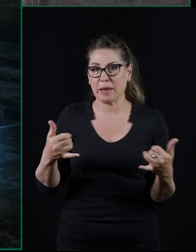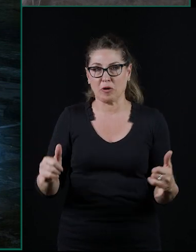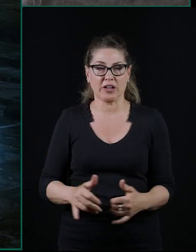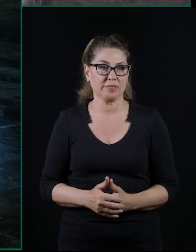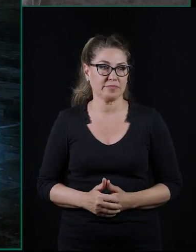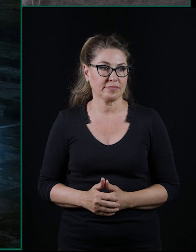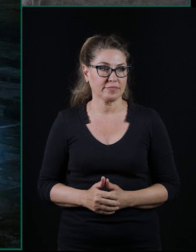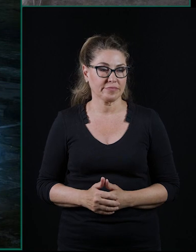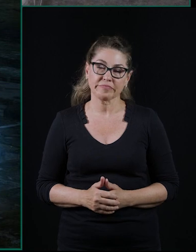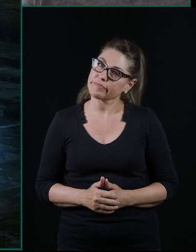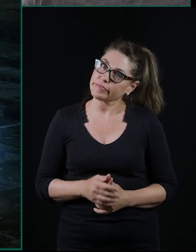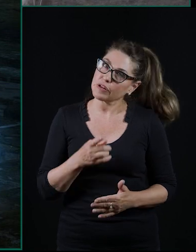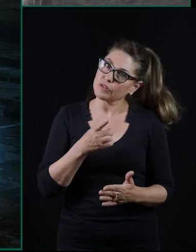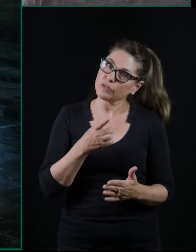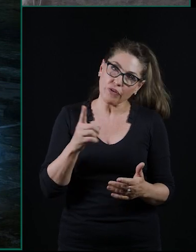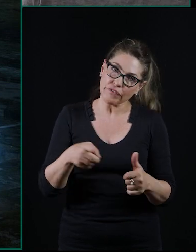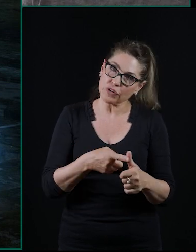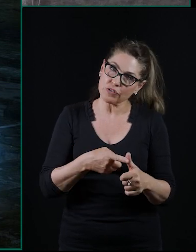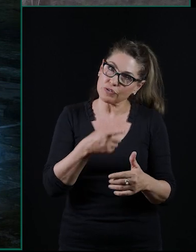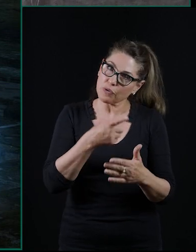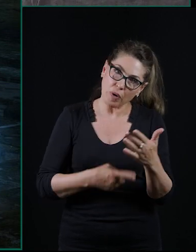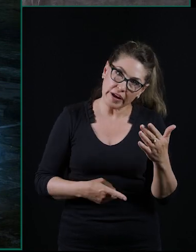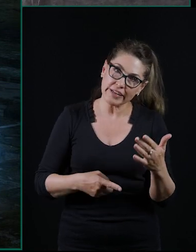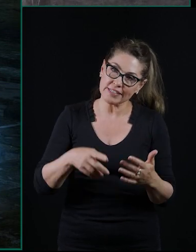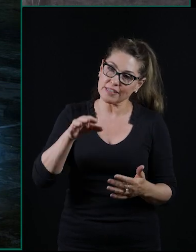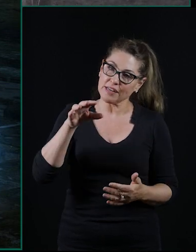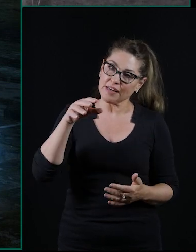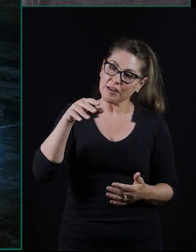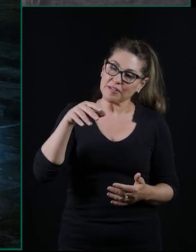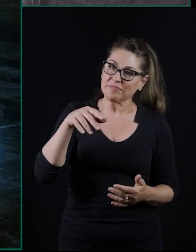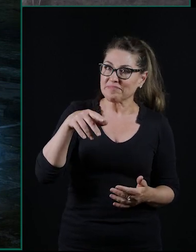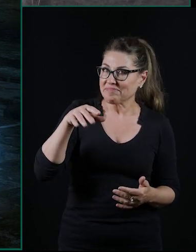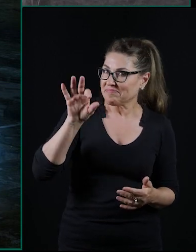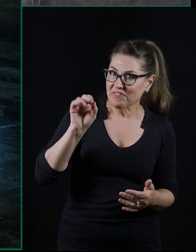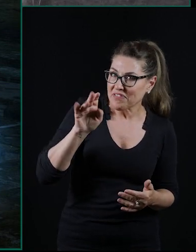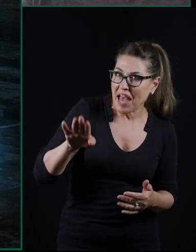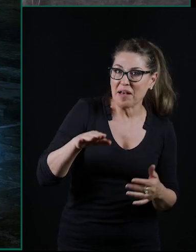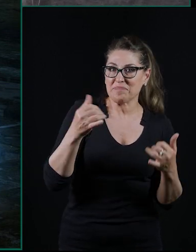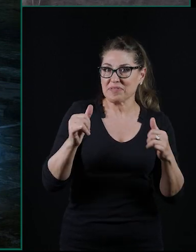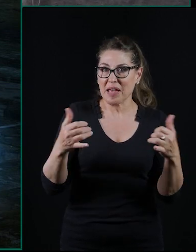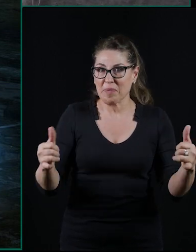So, first of all, what is PlayFab Party? Party is a real-time multiplayer networking